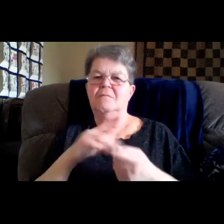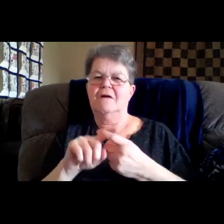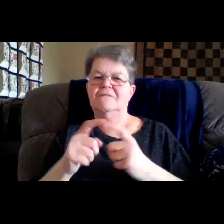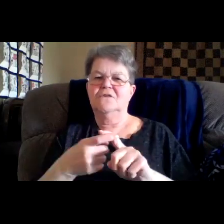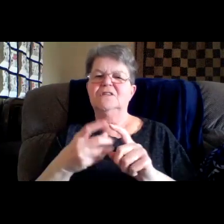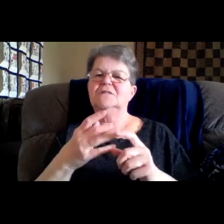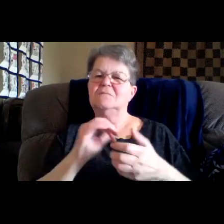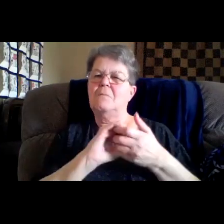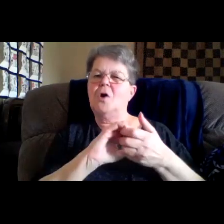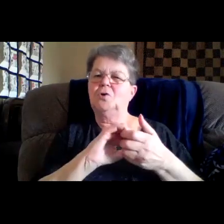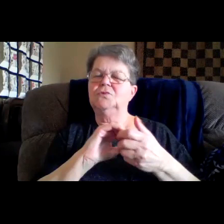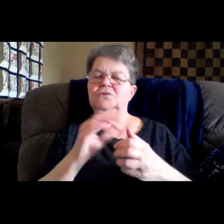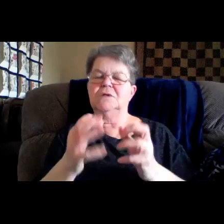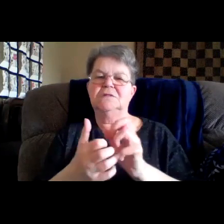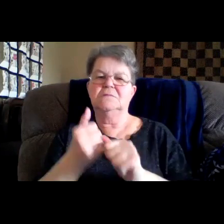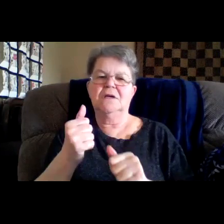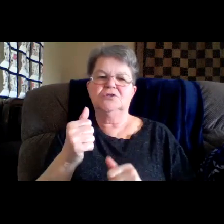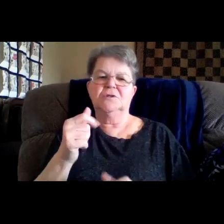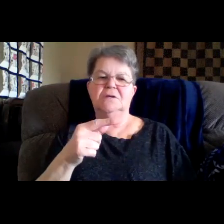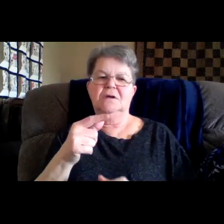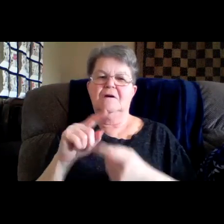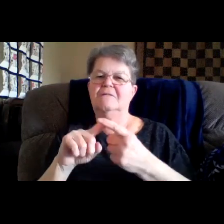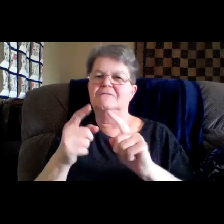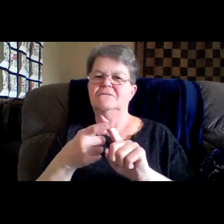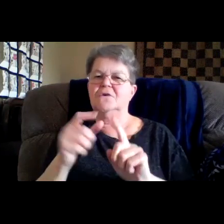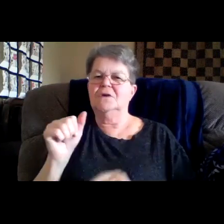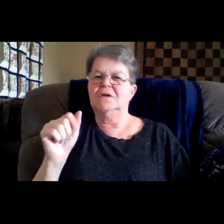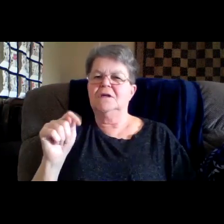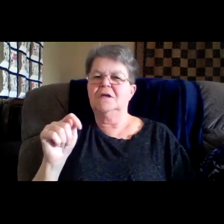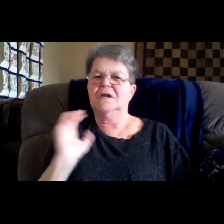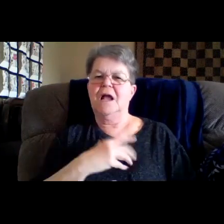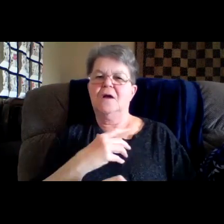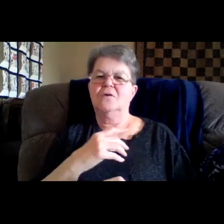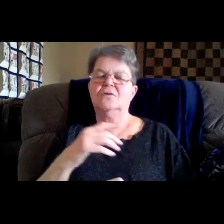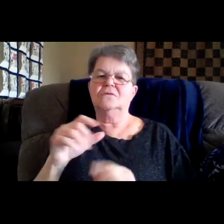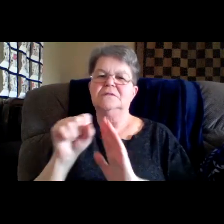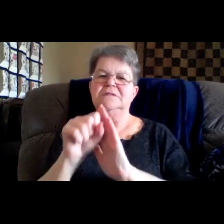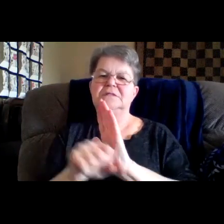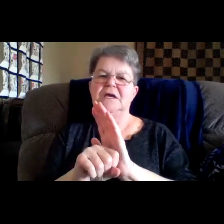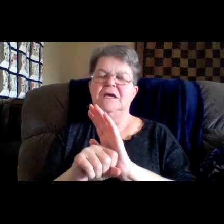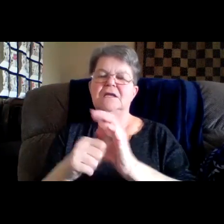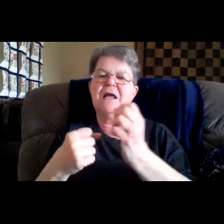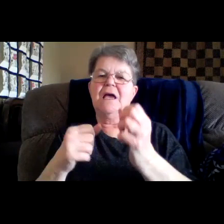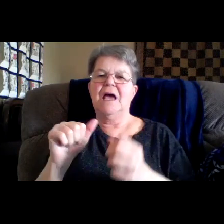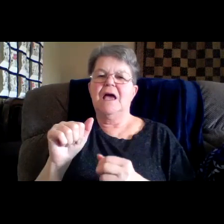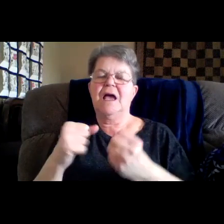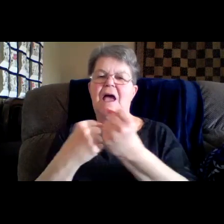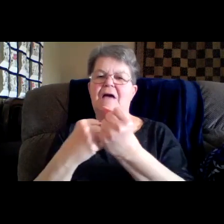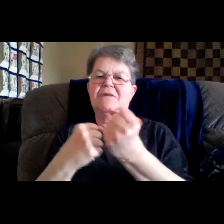particularly a friend at our state Protection & Advocacy agency and said, "Have you heard about supported decision-making?